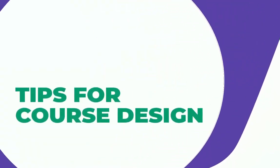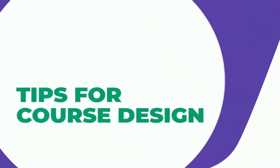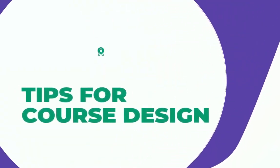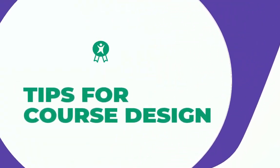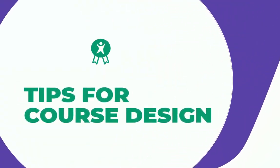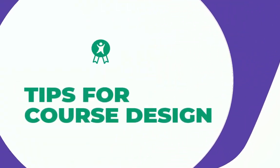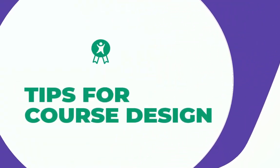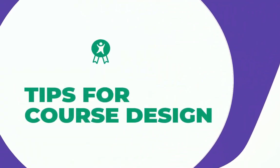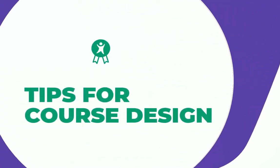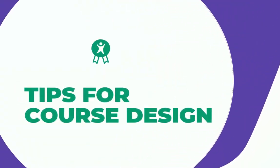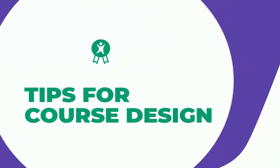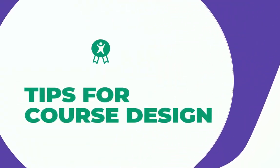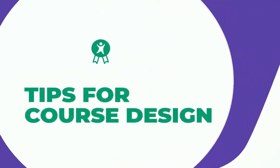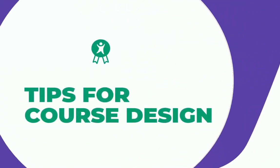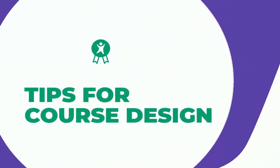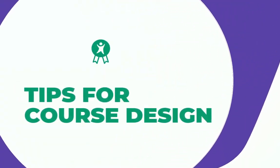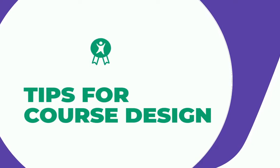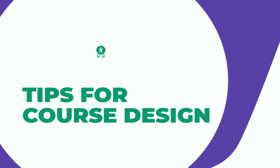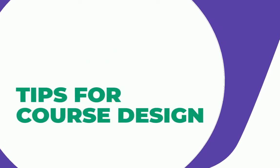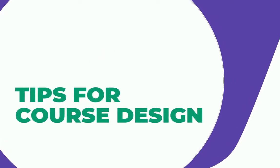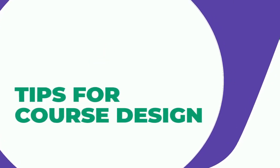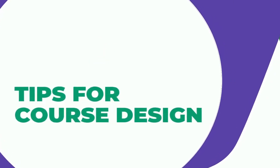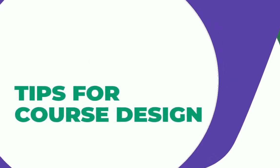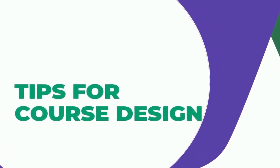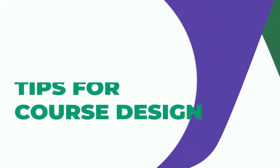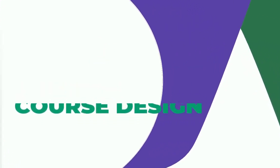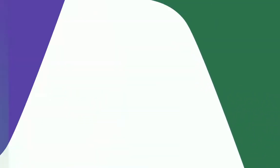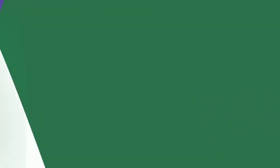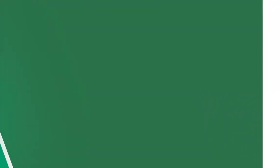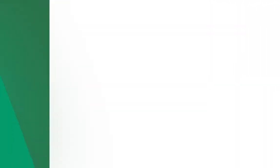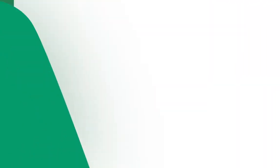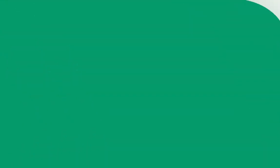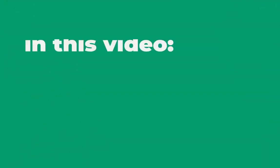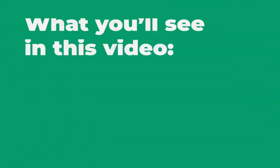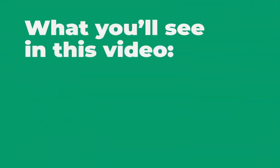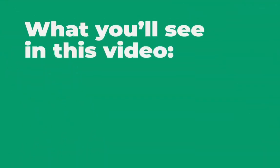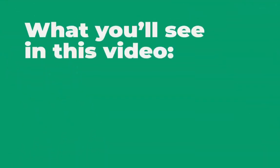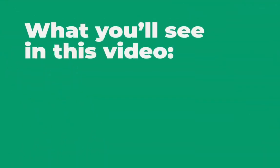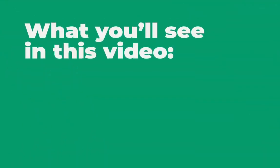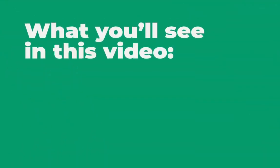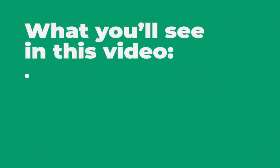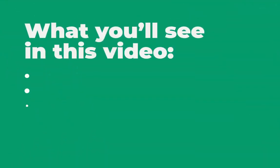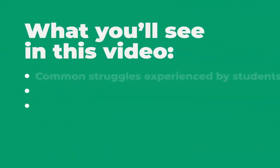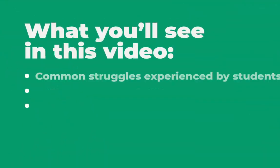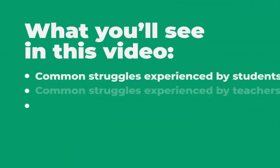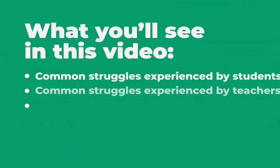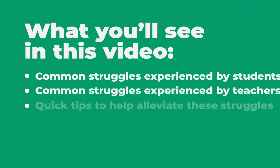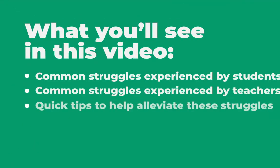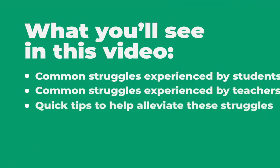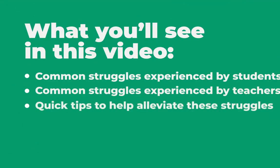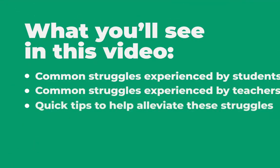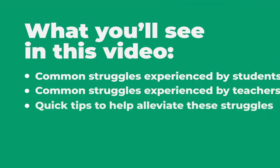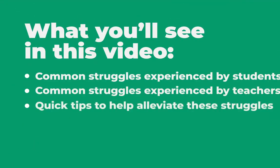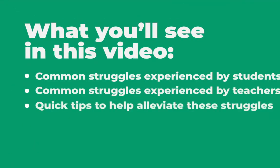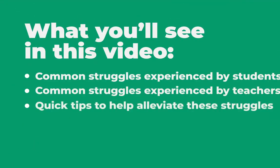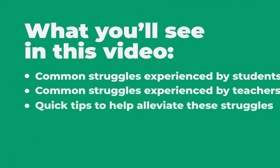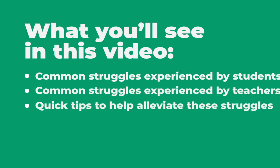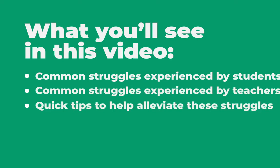[Tips for course design] [What you'll see in this video:] [Common struggles experienced by students]